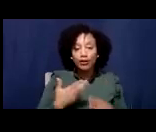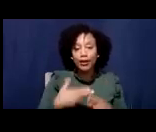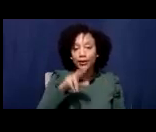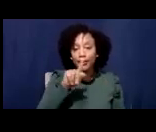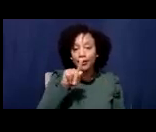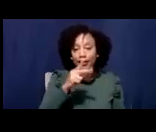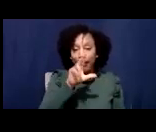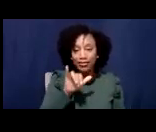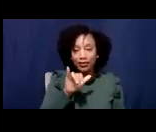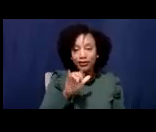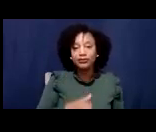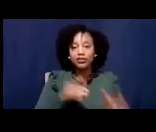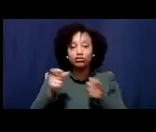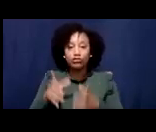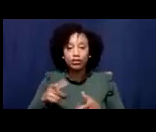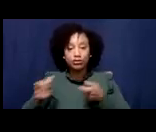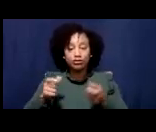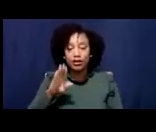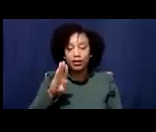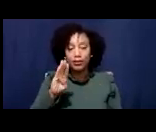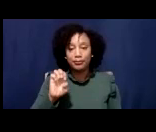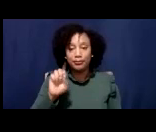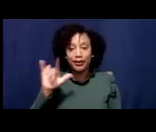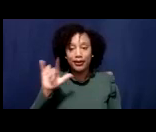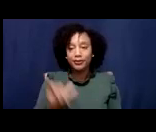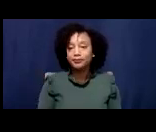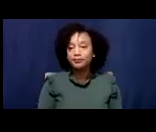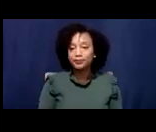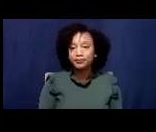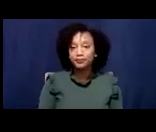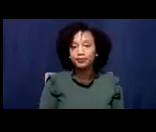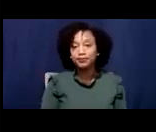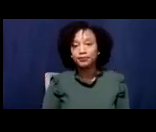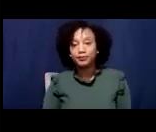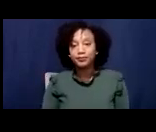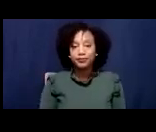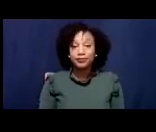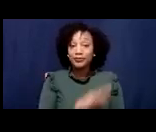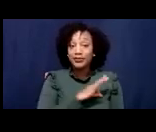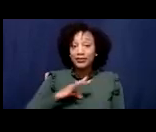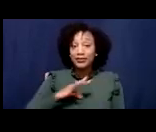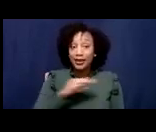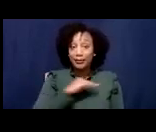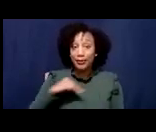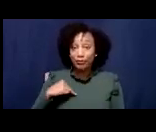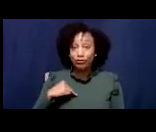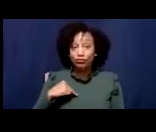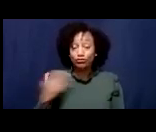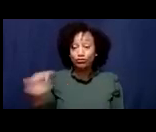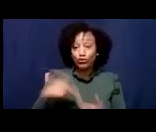and our director of administration, Becky. We have three staff members that will be joining MRAC this month,